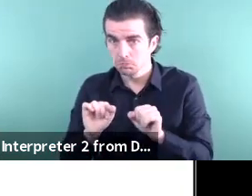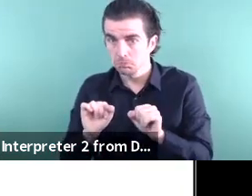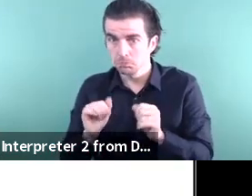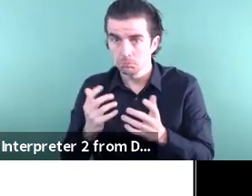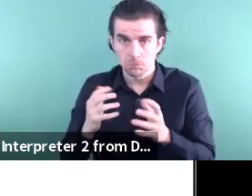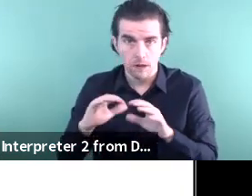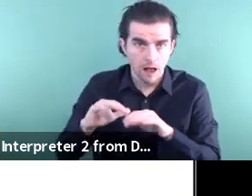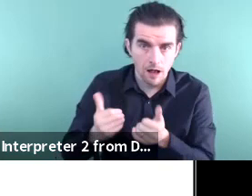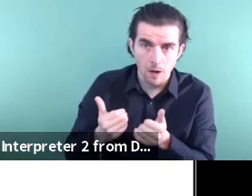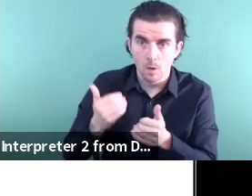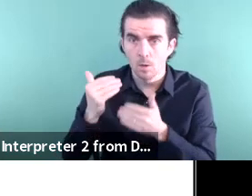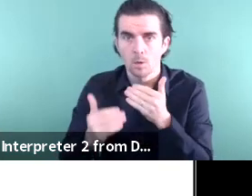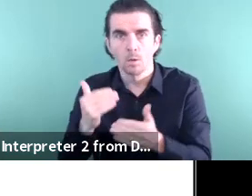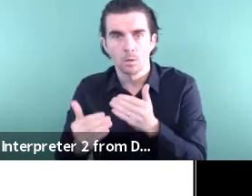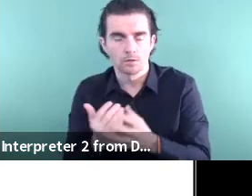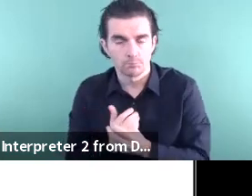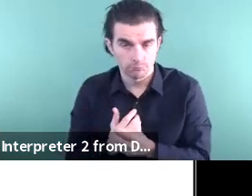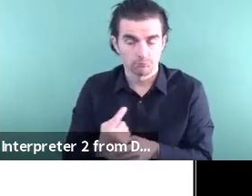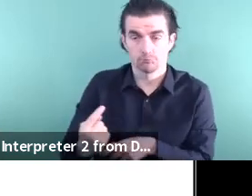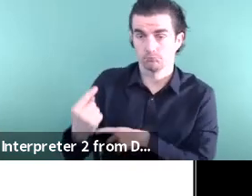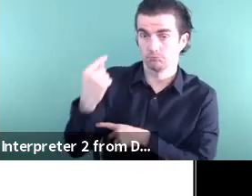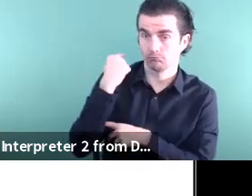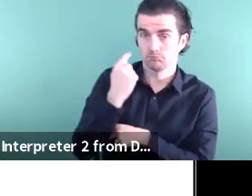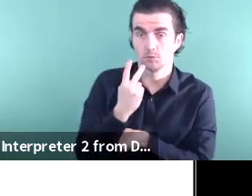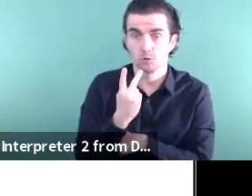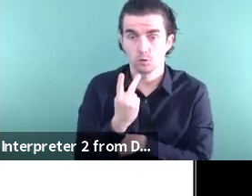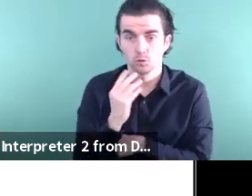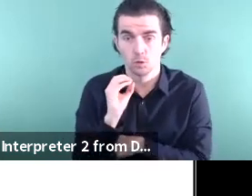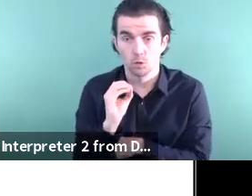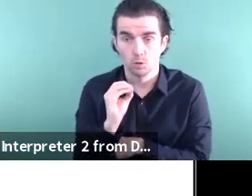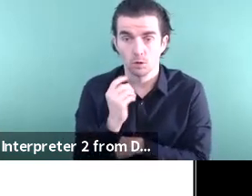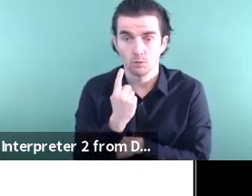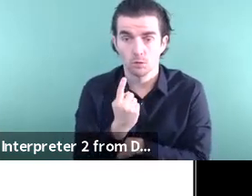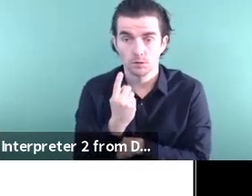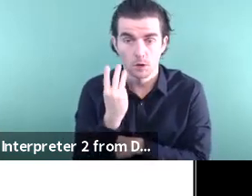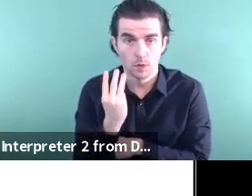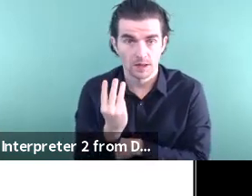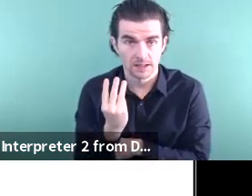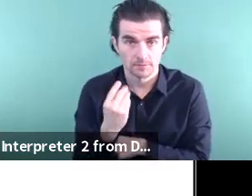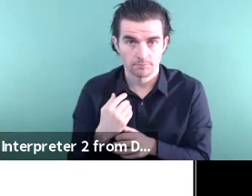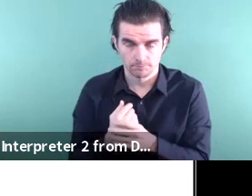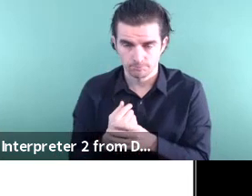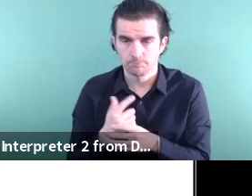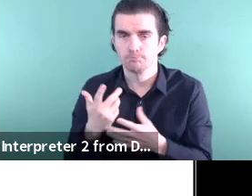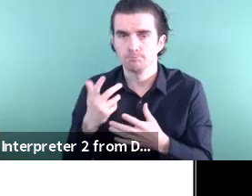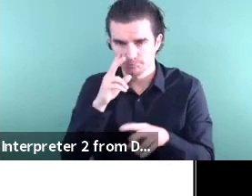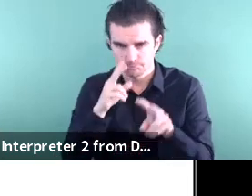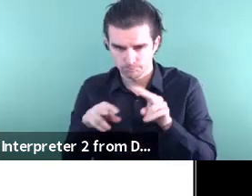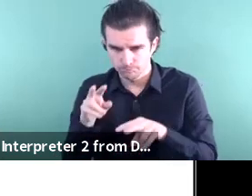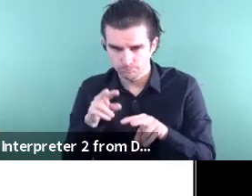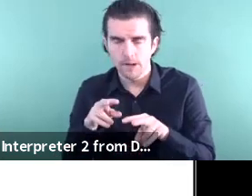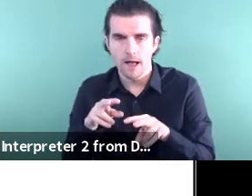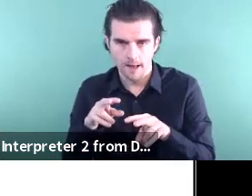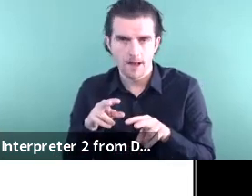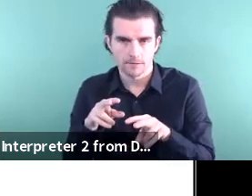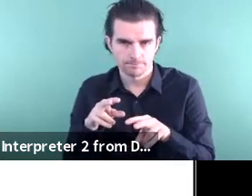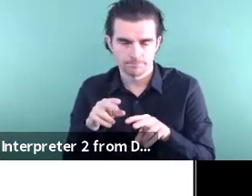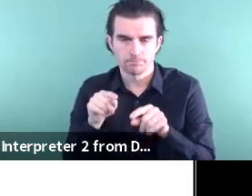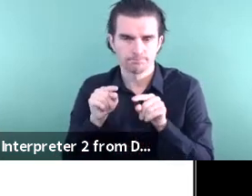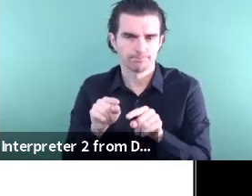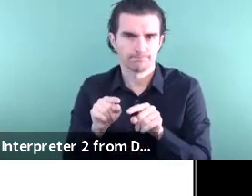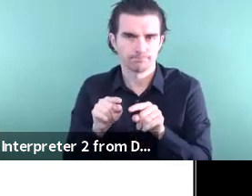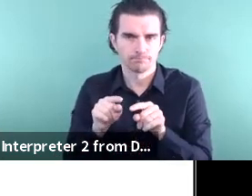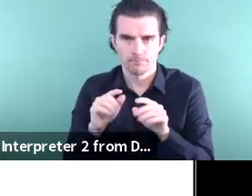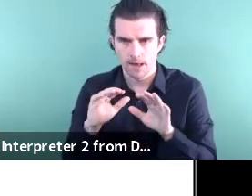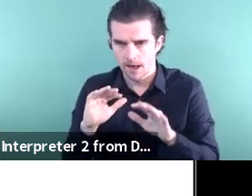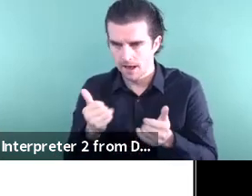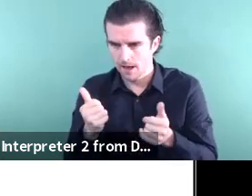available data and with some limitations, but that was the first step. And secondly, the existing